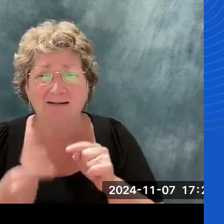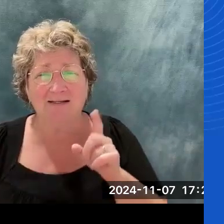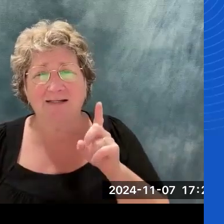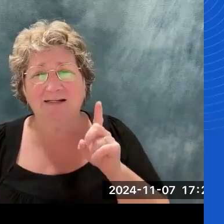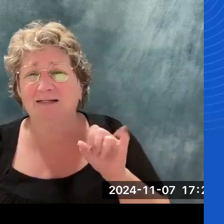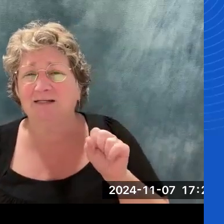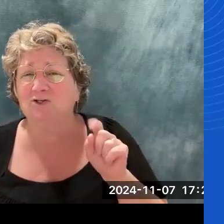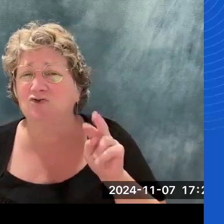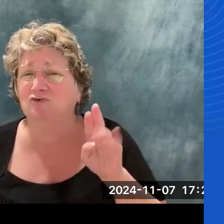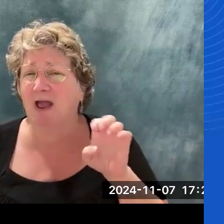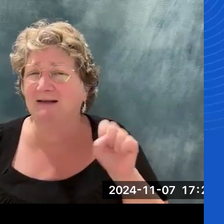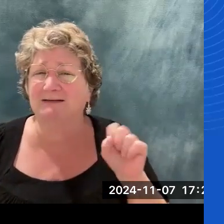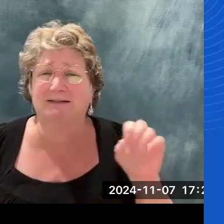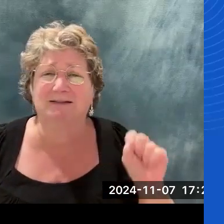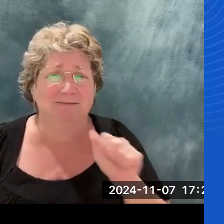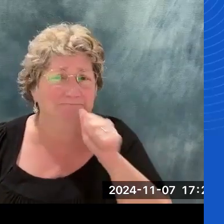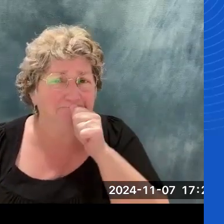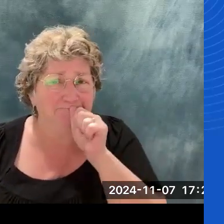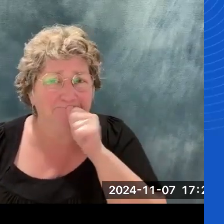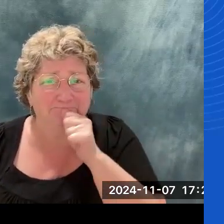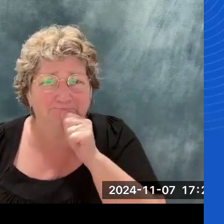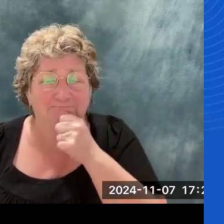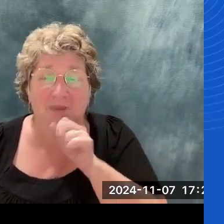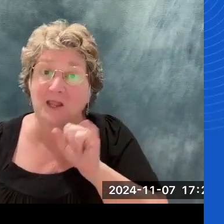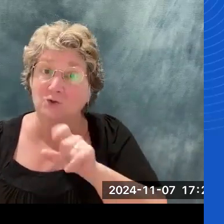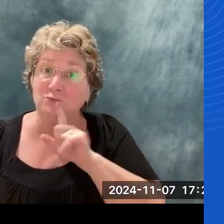their experience, how one person experiences